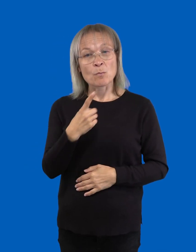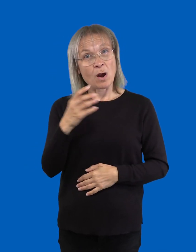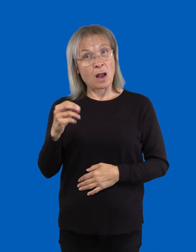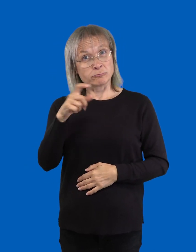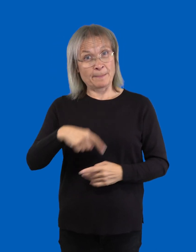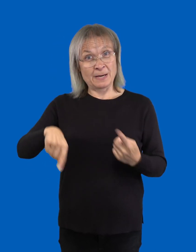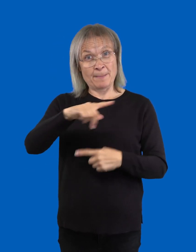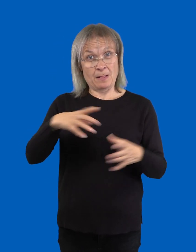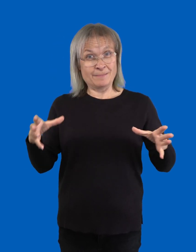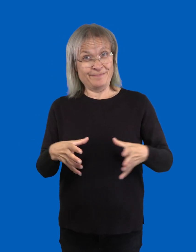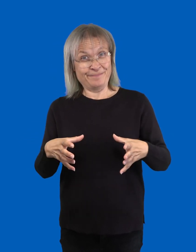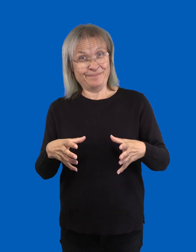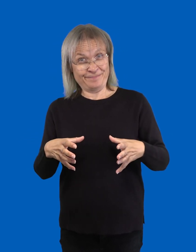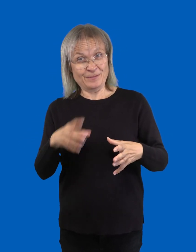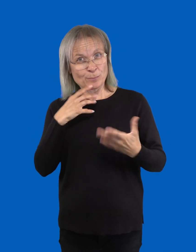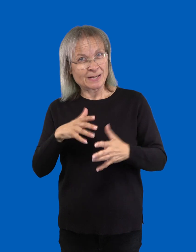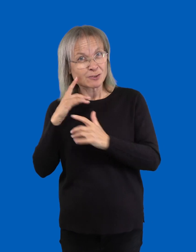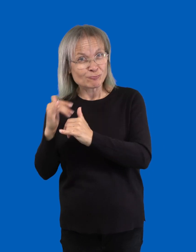Around 4 in 100 people have this result.